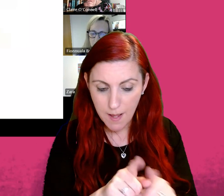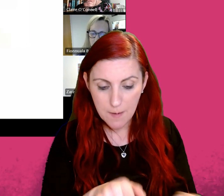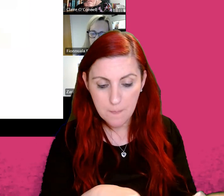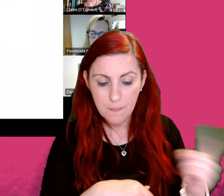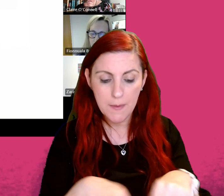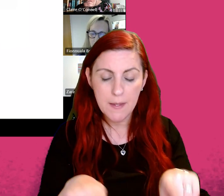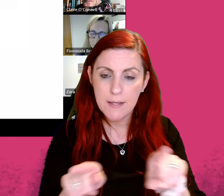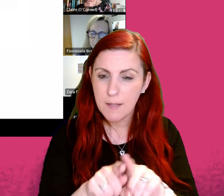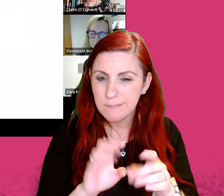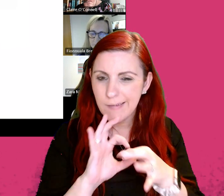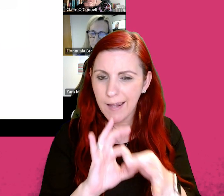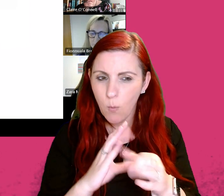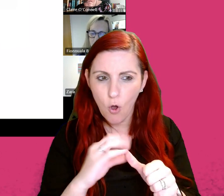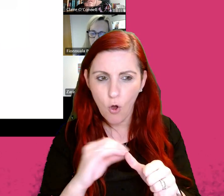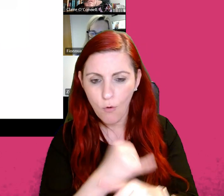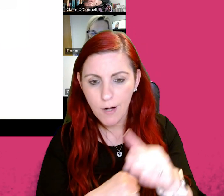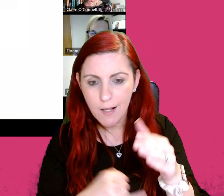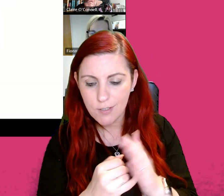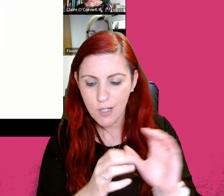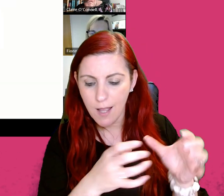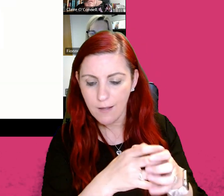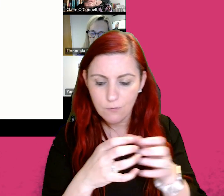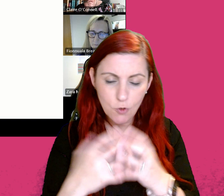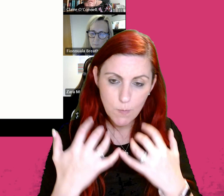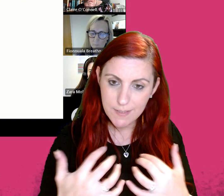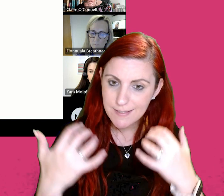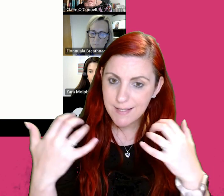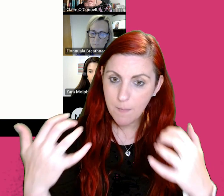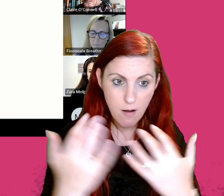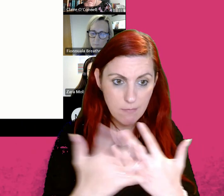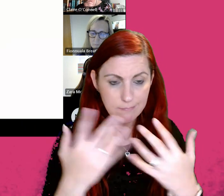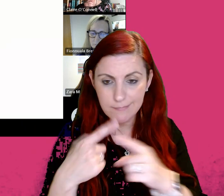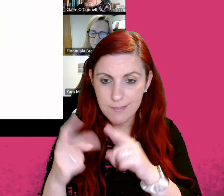groups or you know run sessions or seminars that you can attend and find a colleague who's already